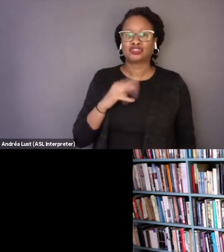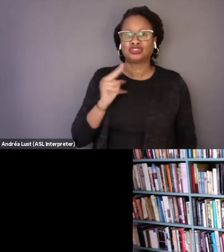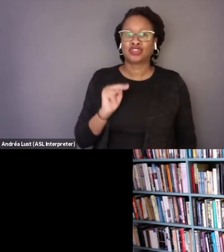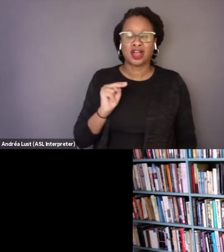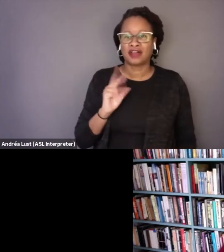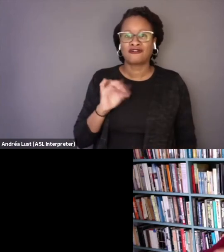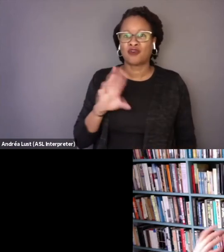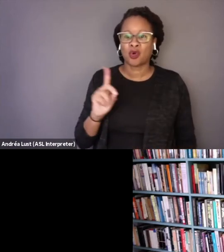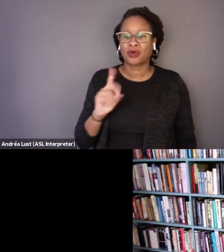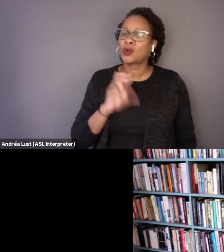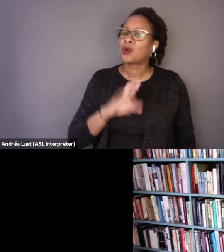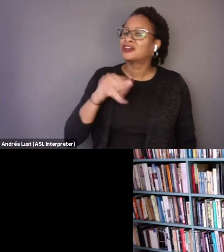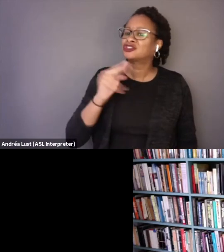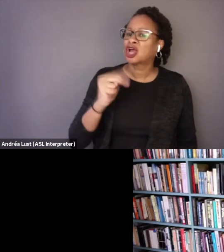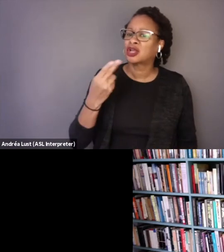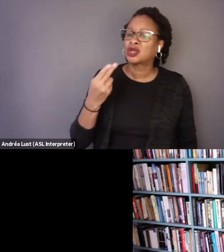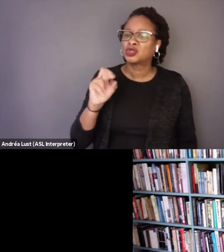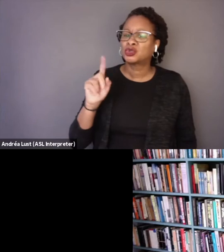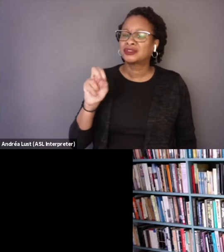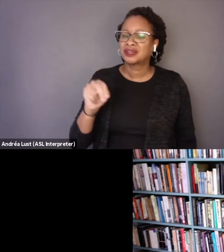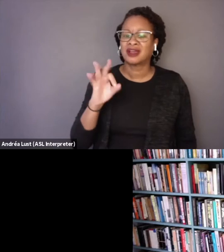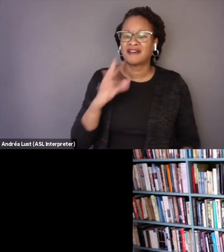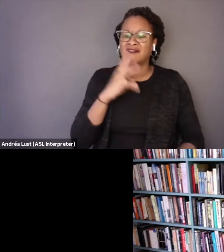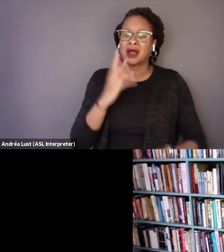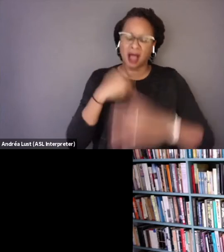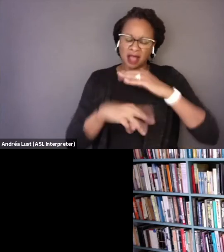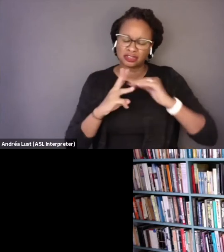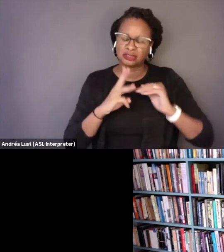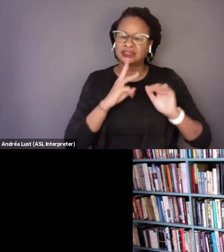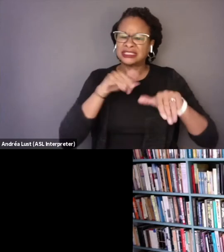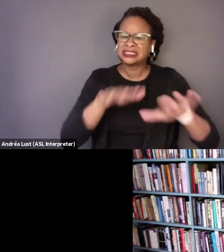And that kind of hubristic view of nature